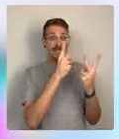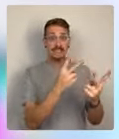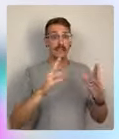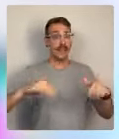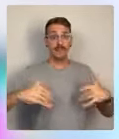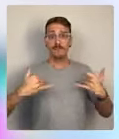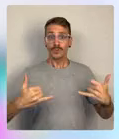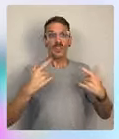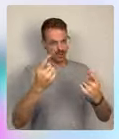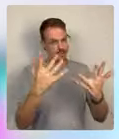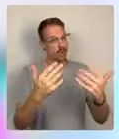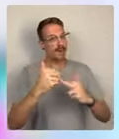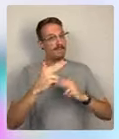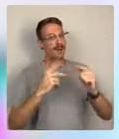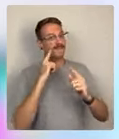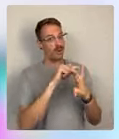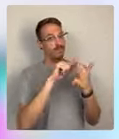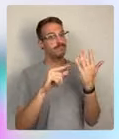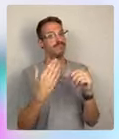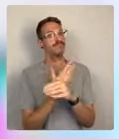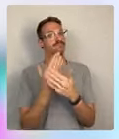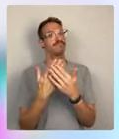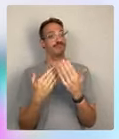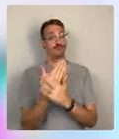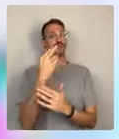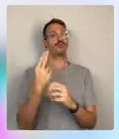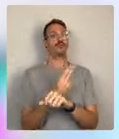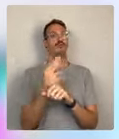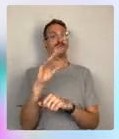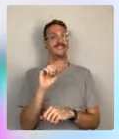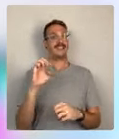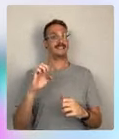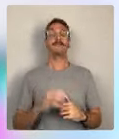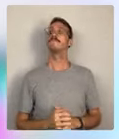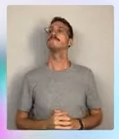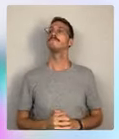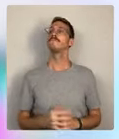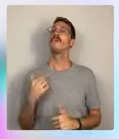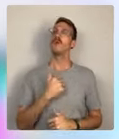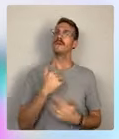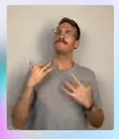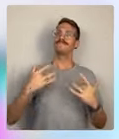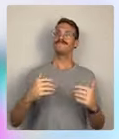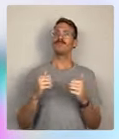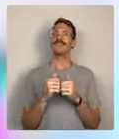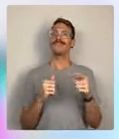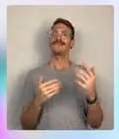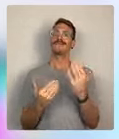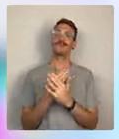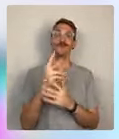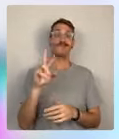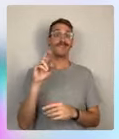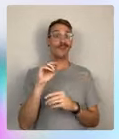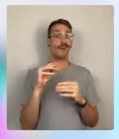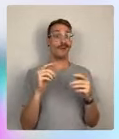So what are some things that don't exist today, you'd want to build for these new use cases?